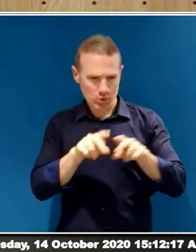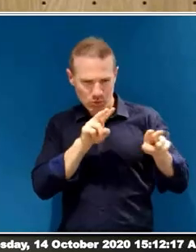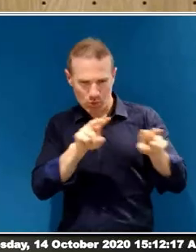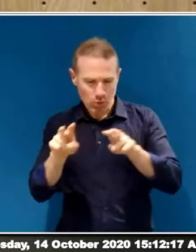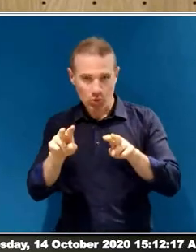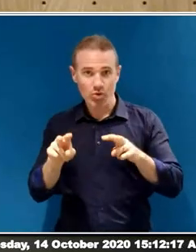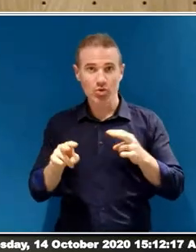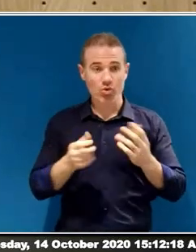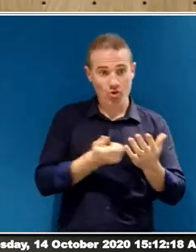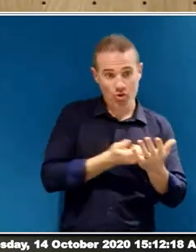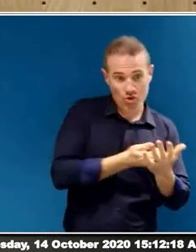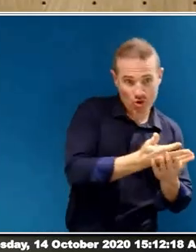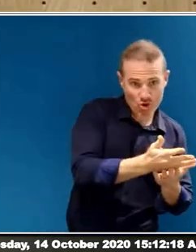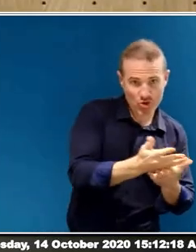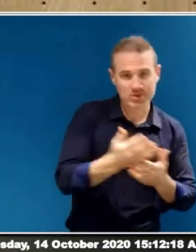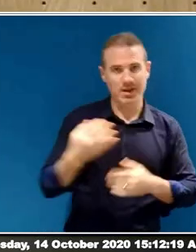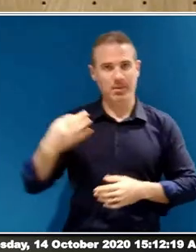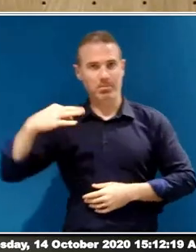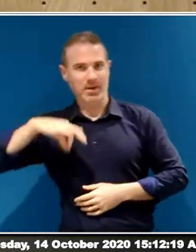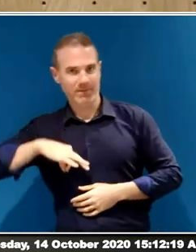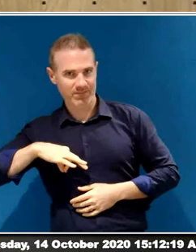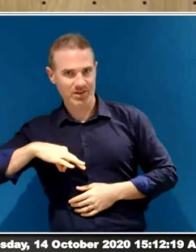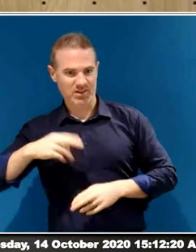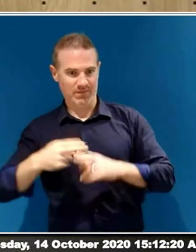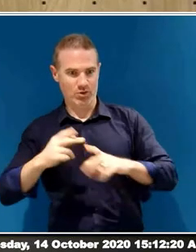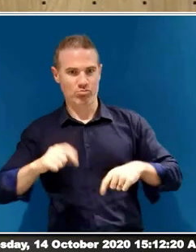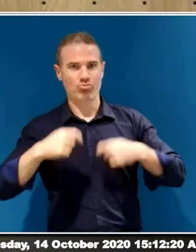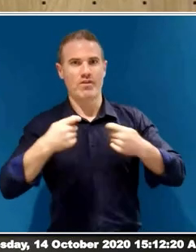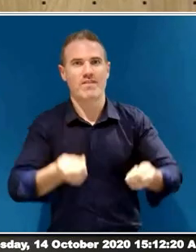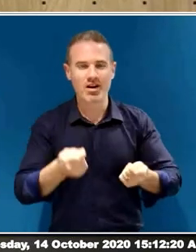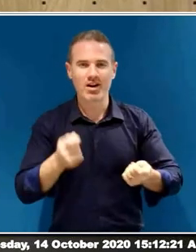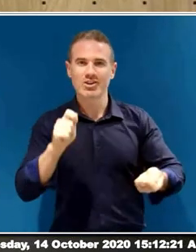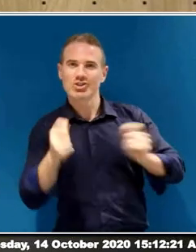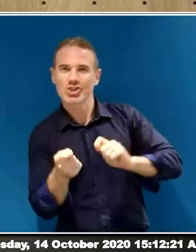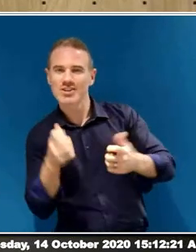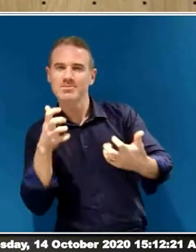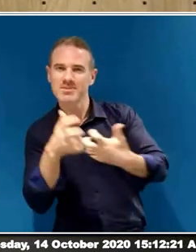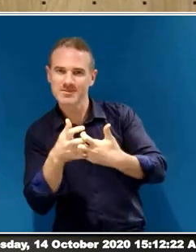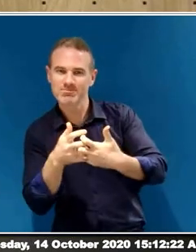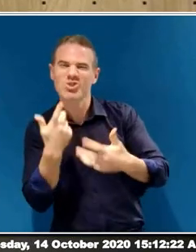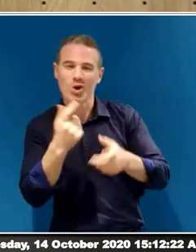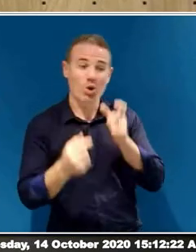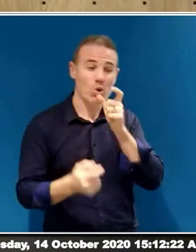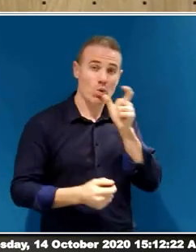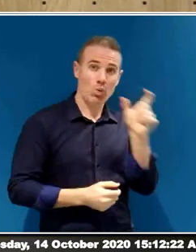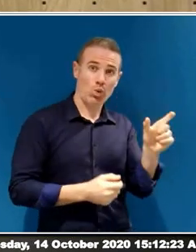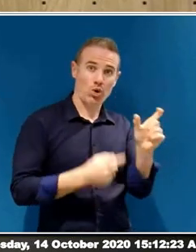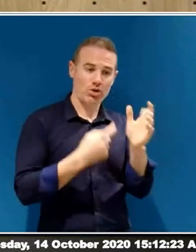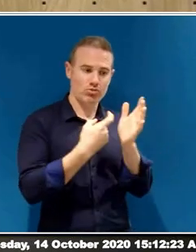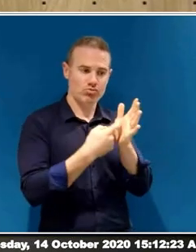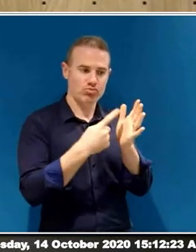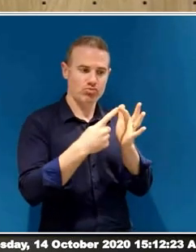and when thinking about reasonable, it asks us to make sure that the academic